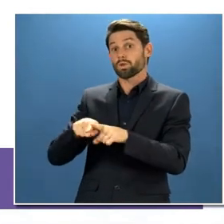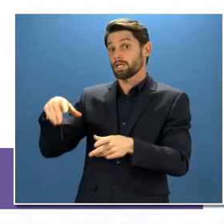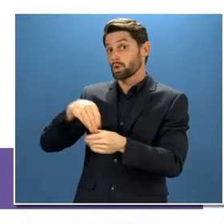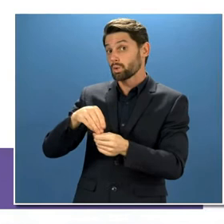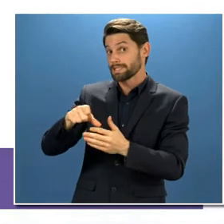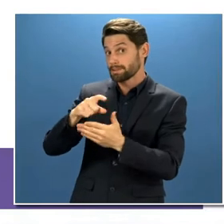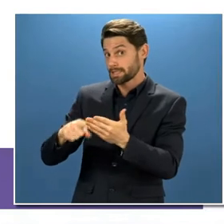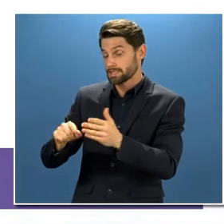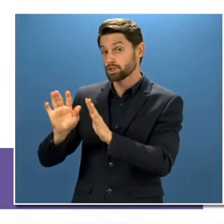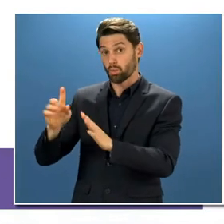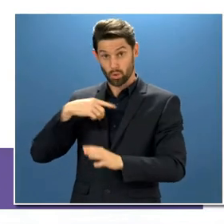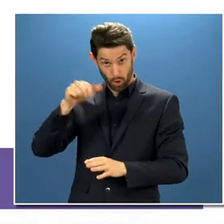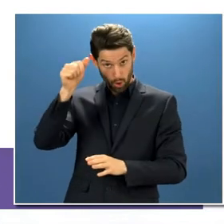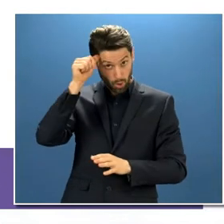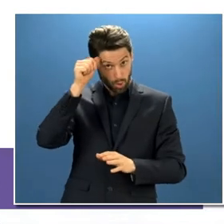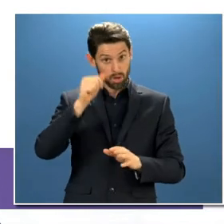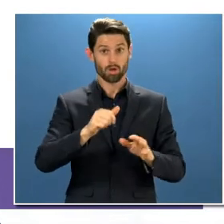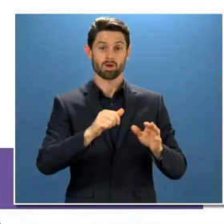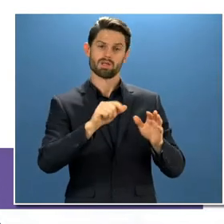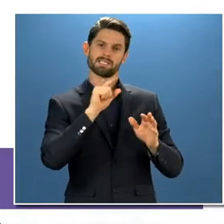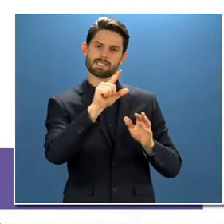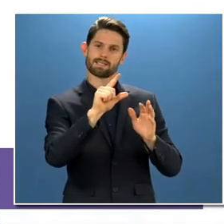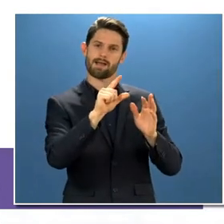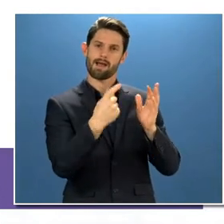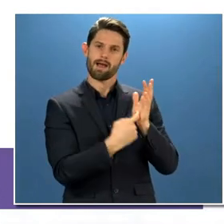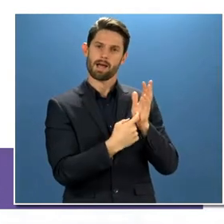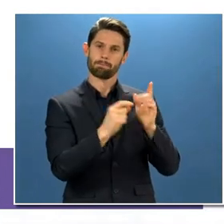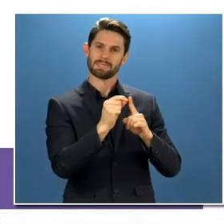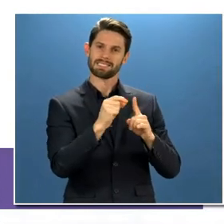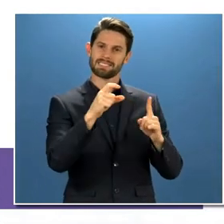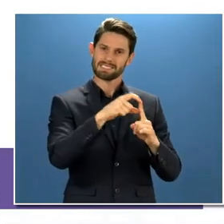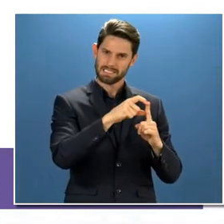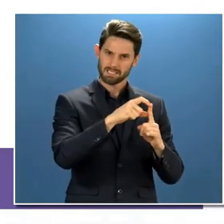Convention on the Rights of Persons With Disability, and the data and measuring